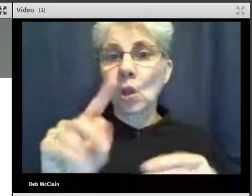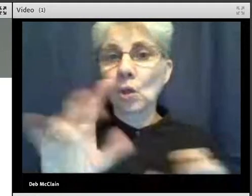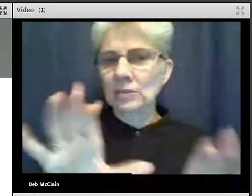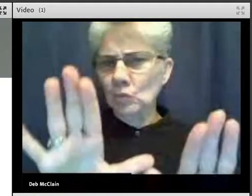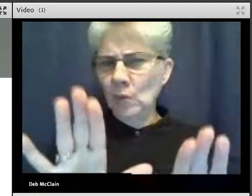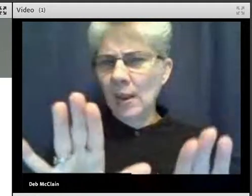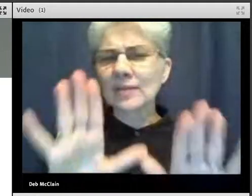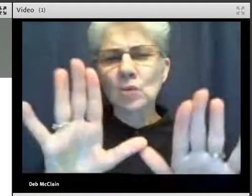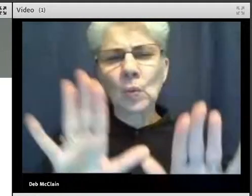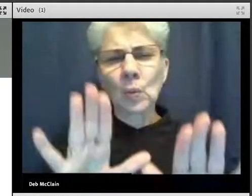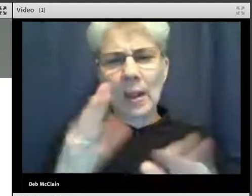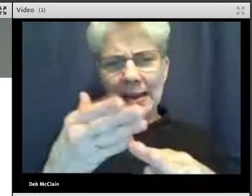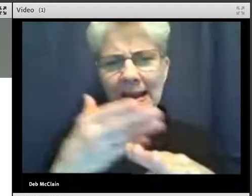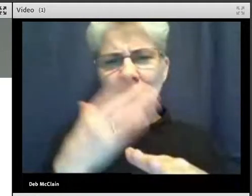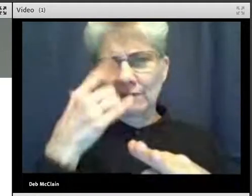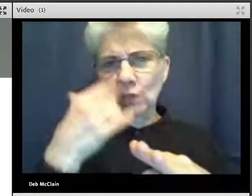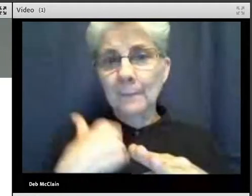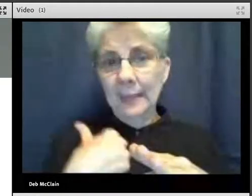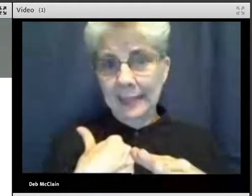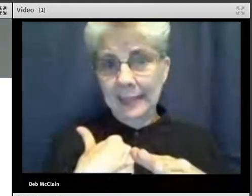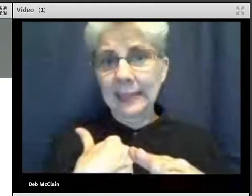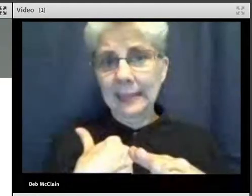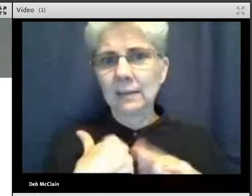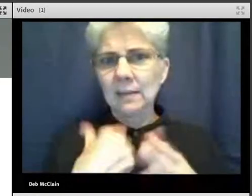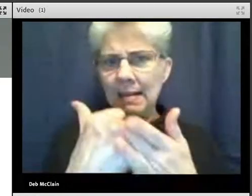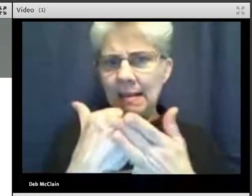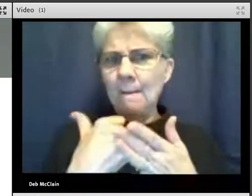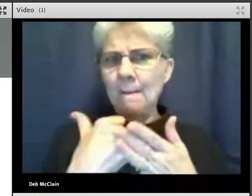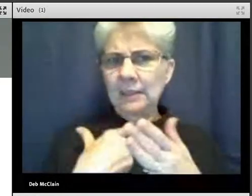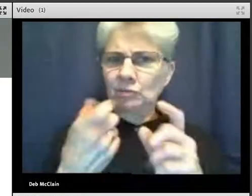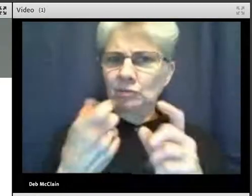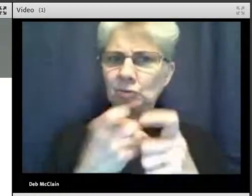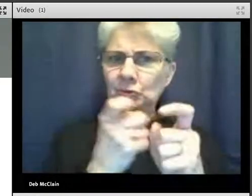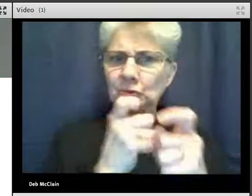even Outlook, and it's so great. This is such a great enhancement to me.